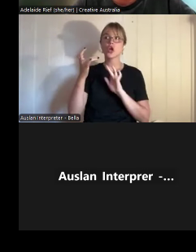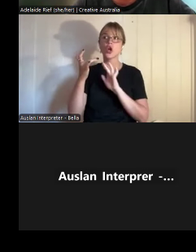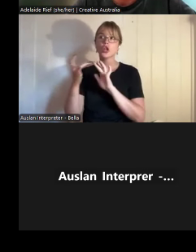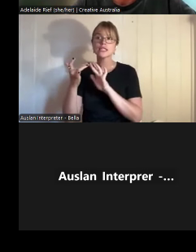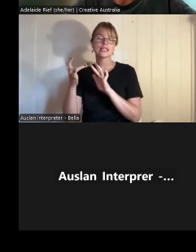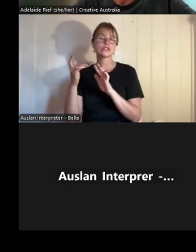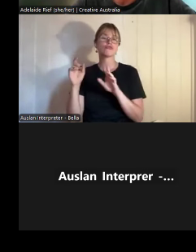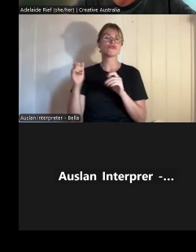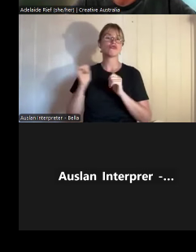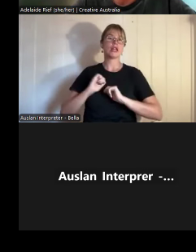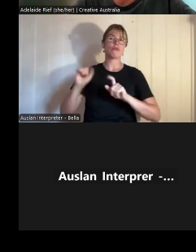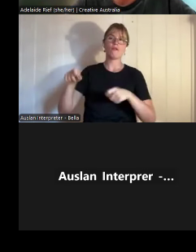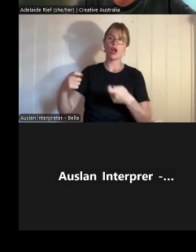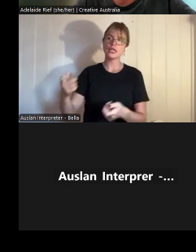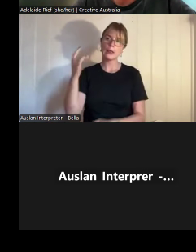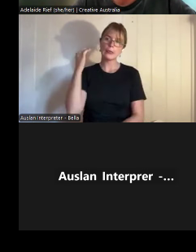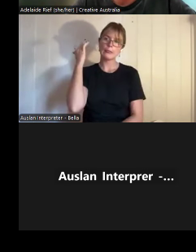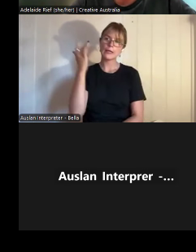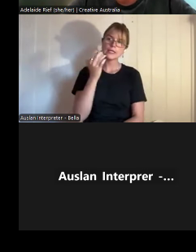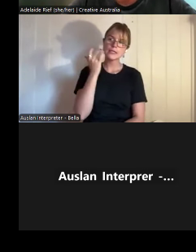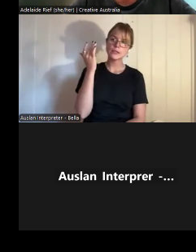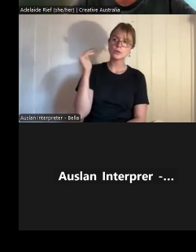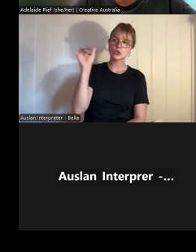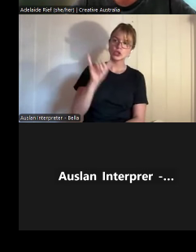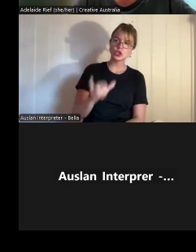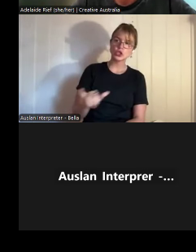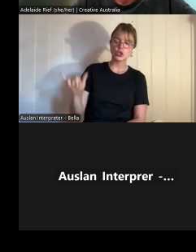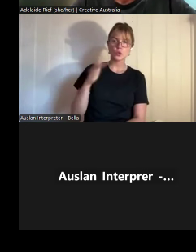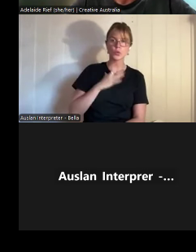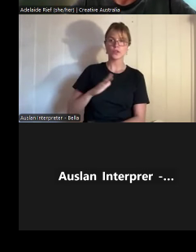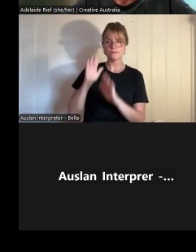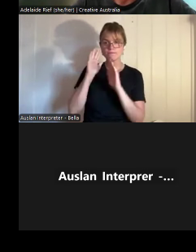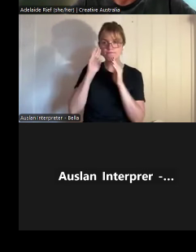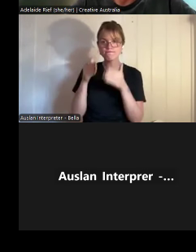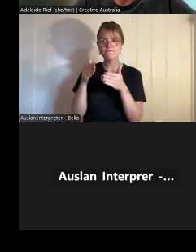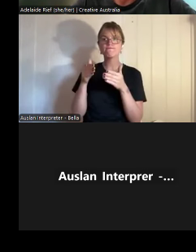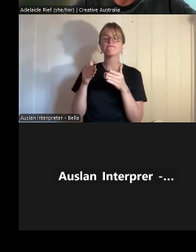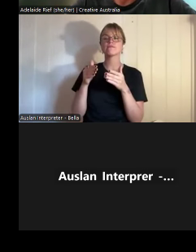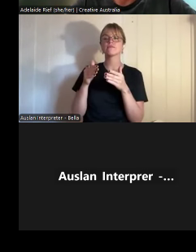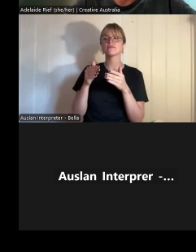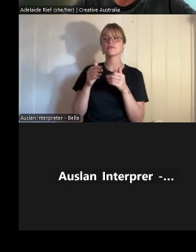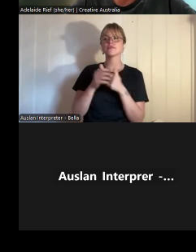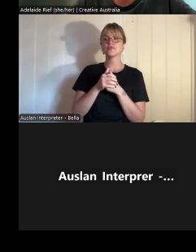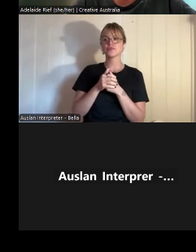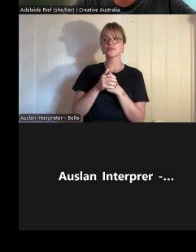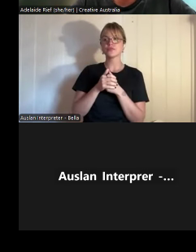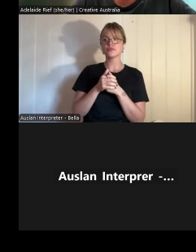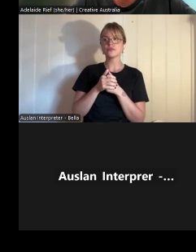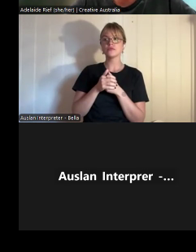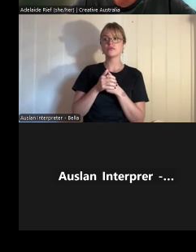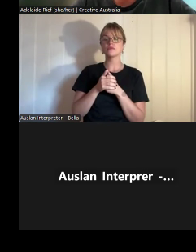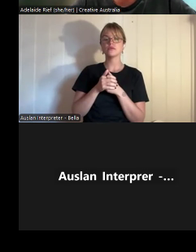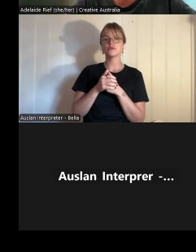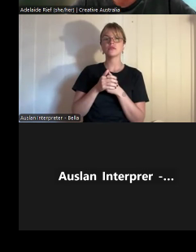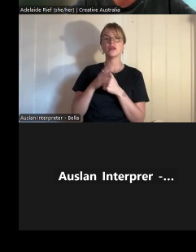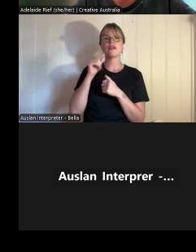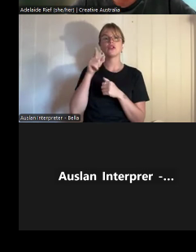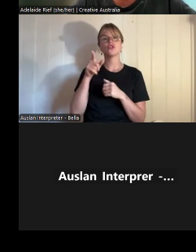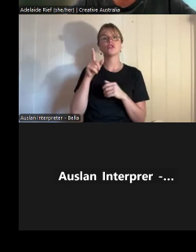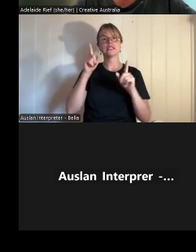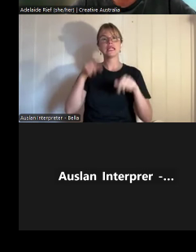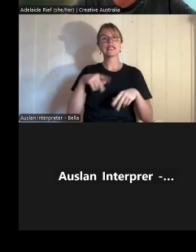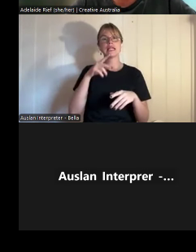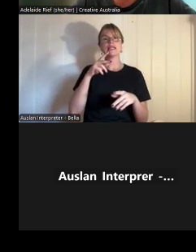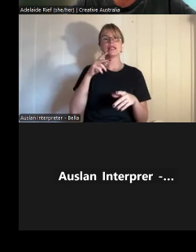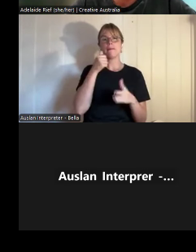about what you would like to do, you jump into the application management system and you can start